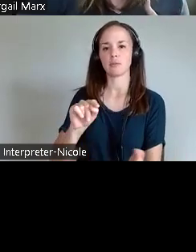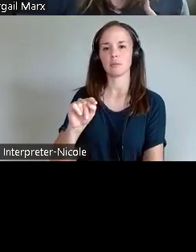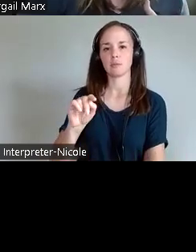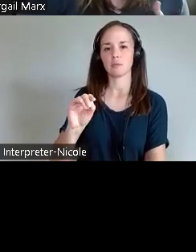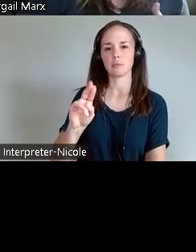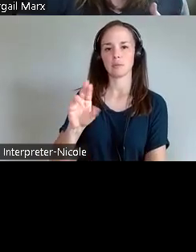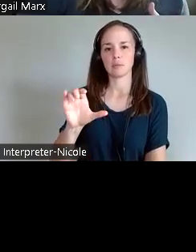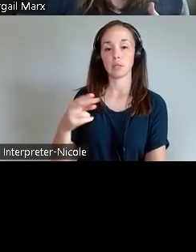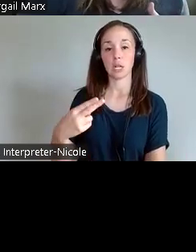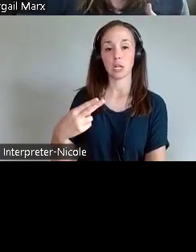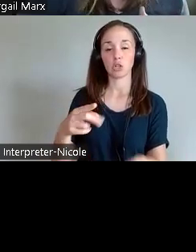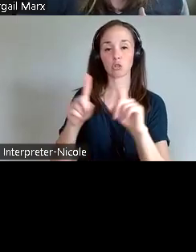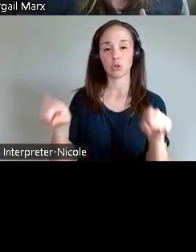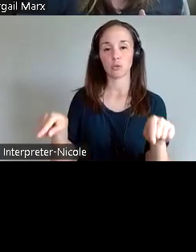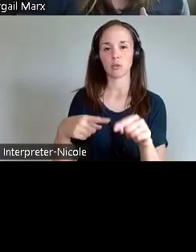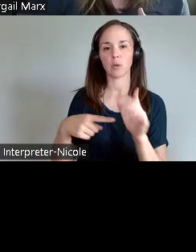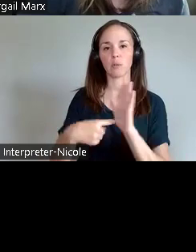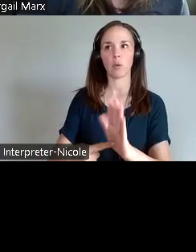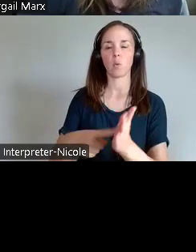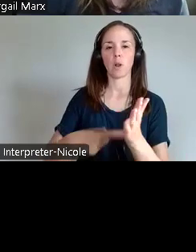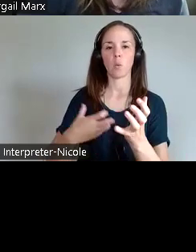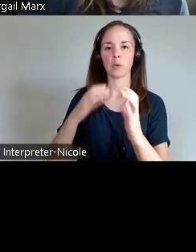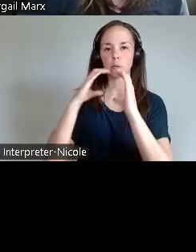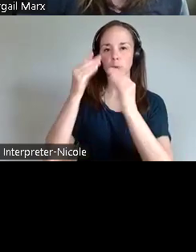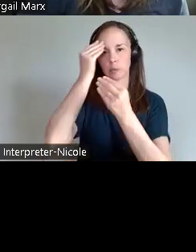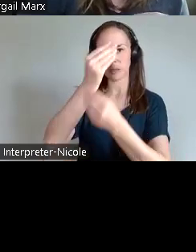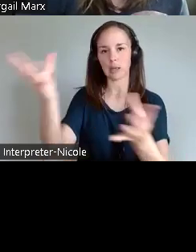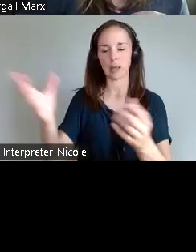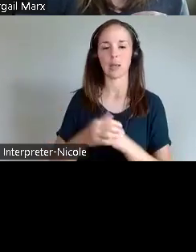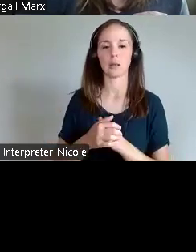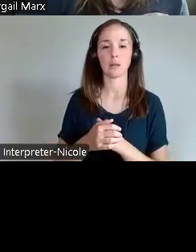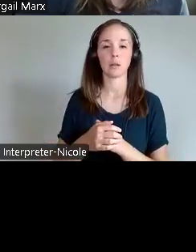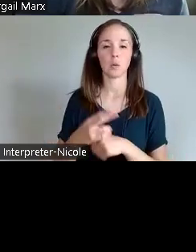different things he wanted to communicate. We focused on tech-based page sets,